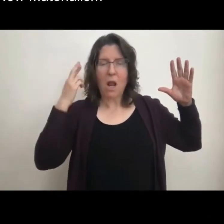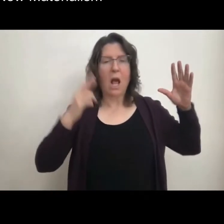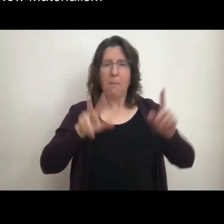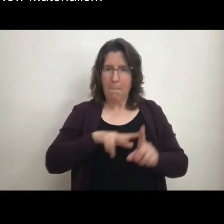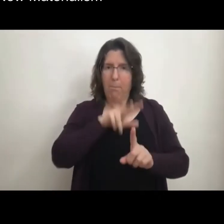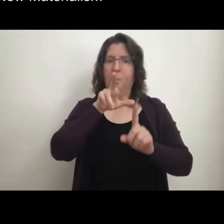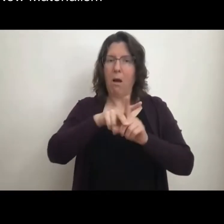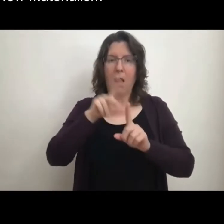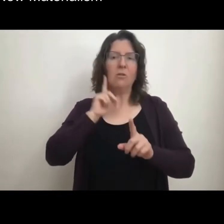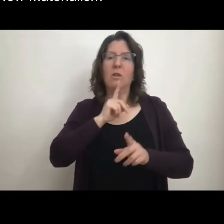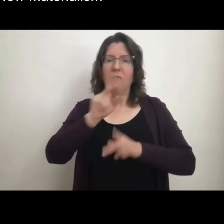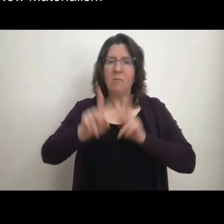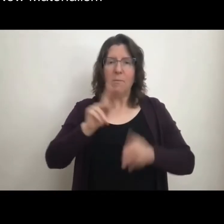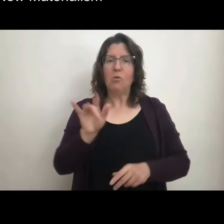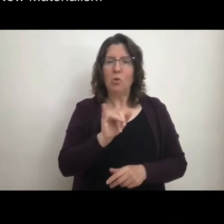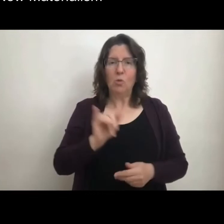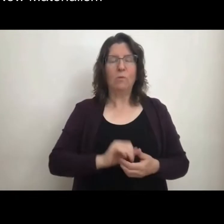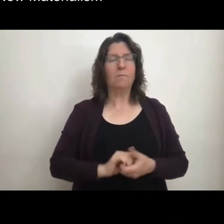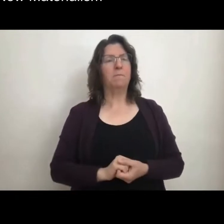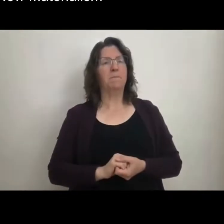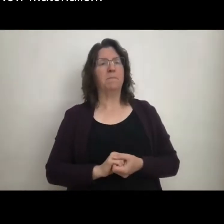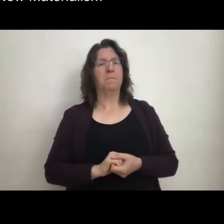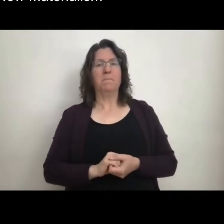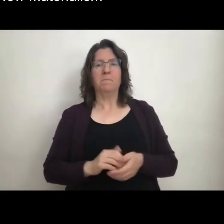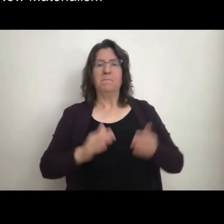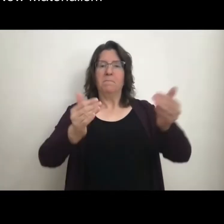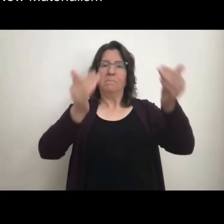Indeed, it had a profound effect on deaf people too.